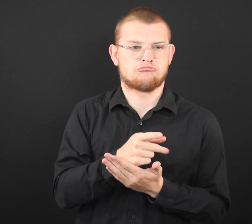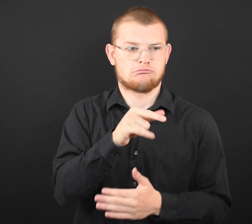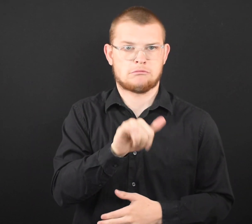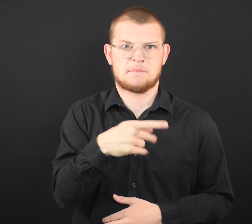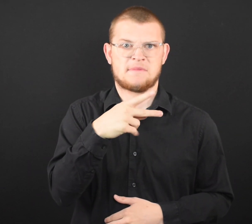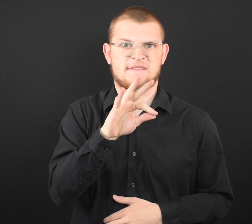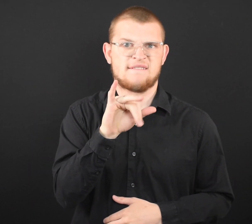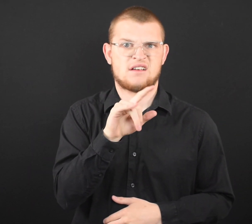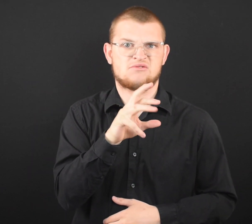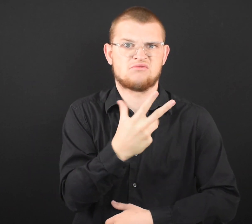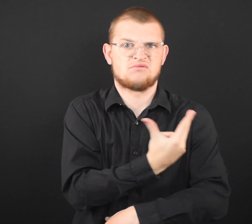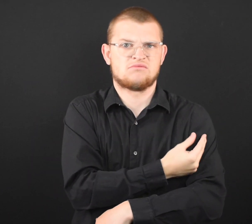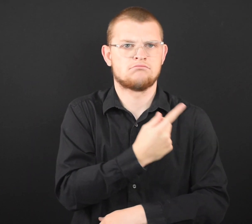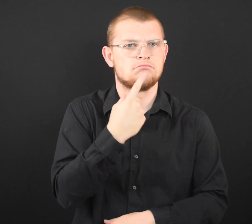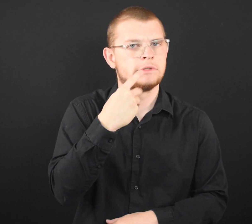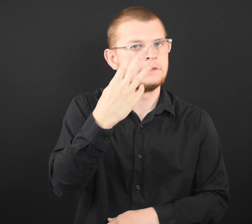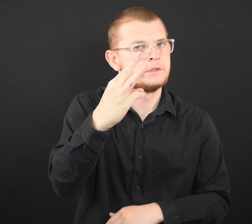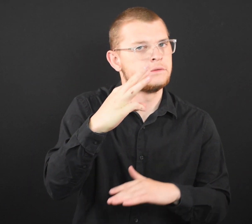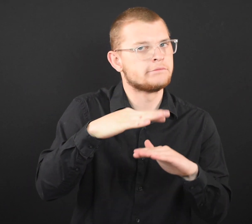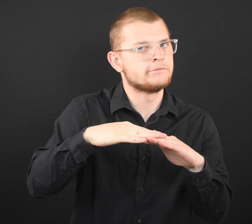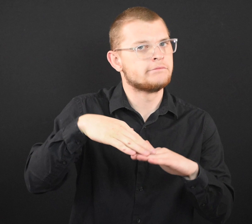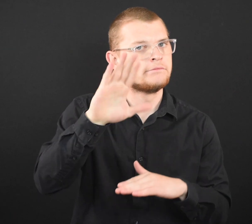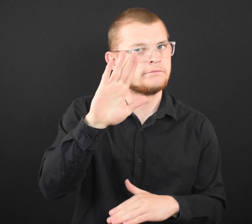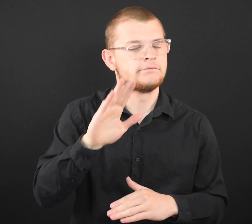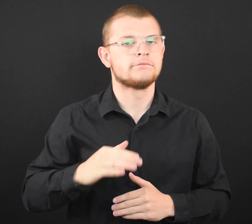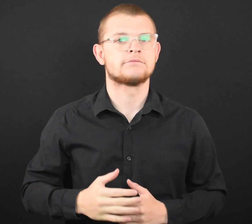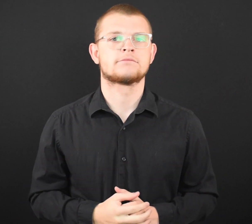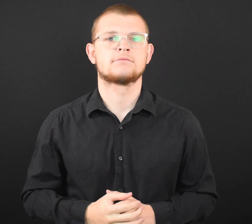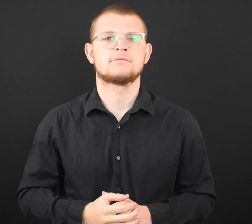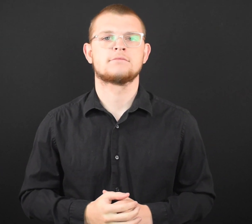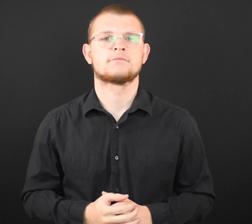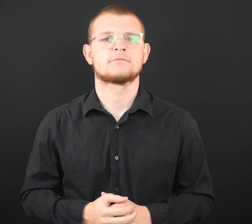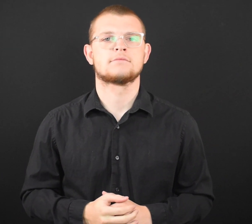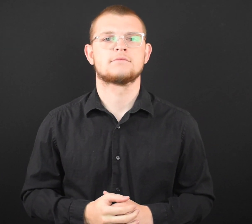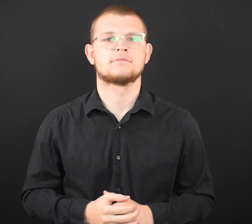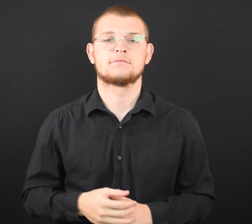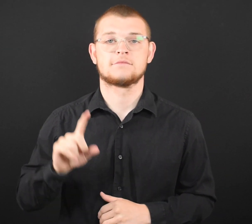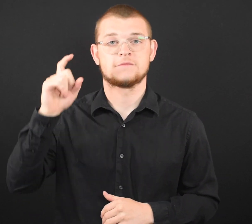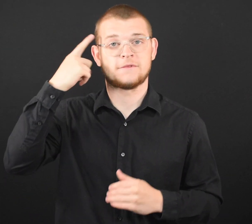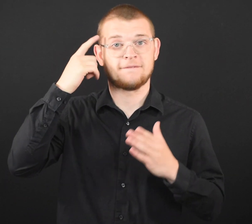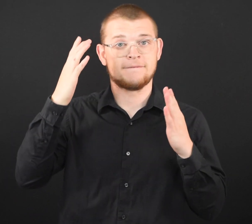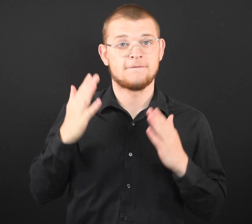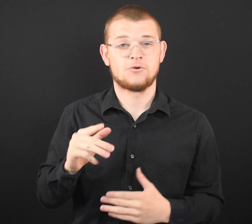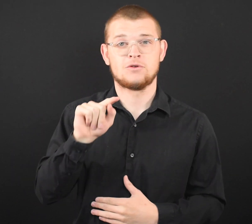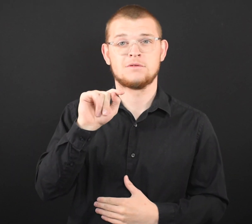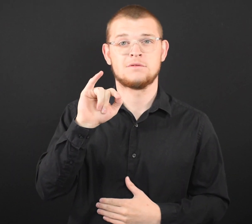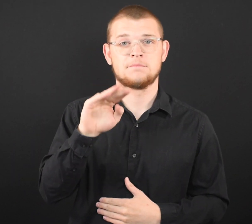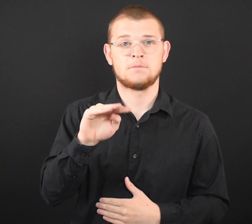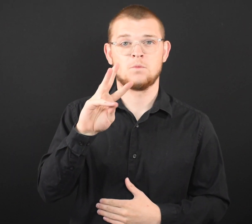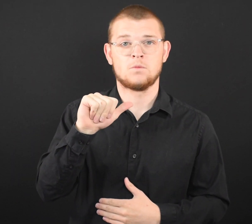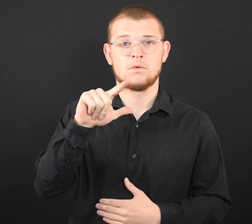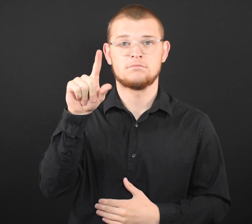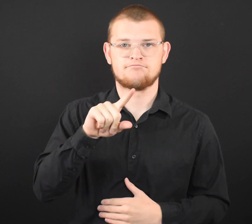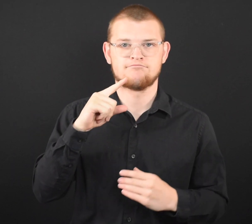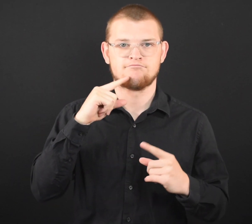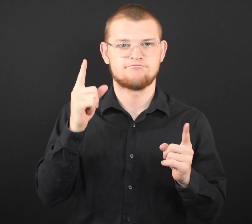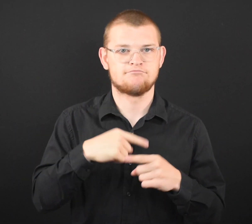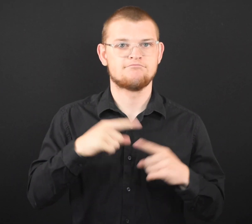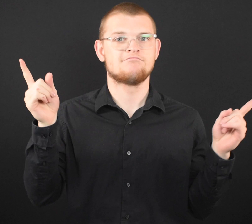Previously the vaccine had been authorized for people age 16 and older. ● Governor Tim Walz announced that Minnesota is ready to